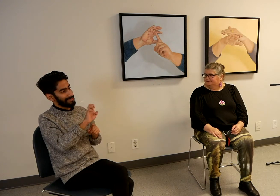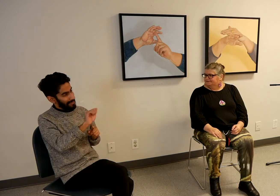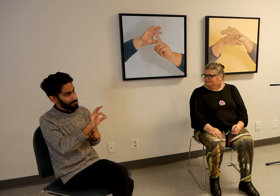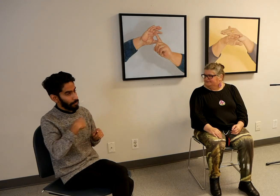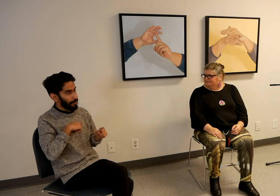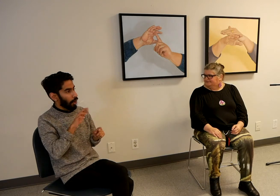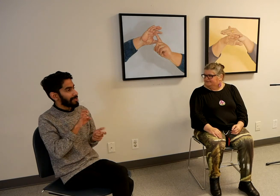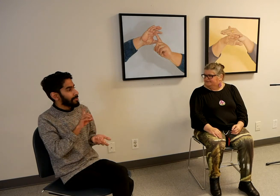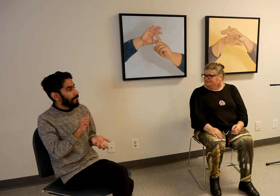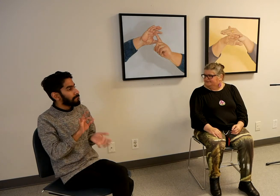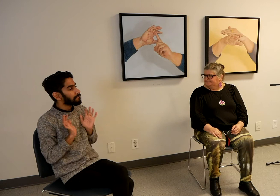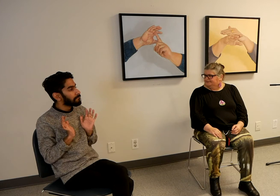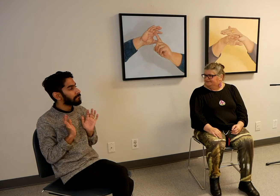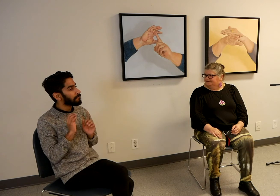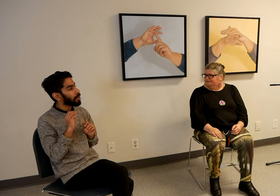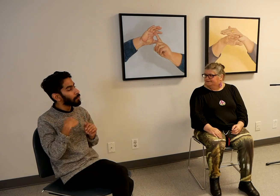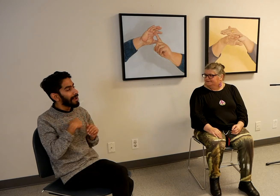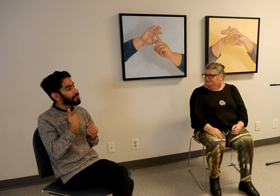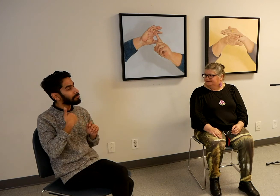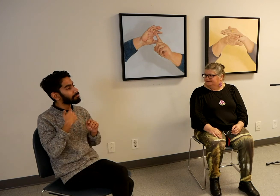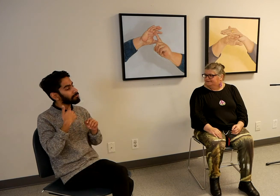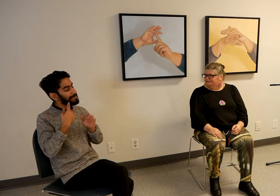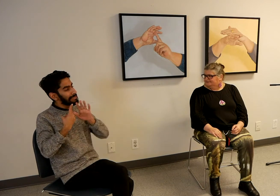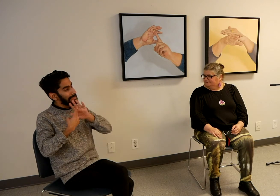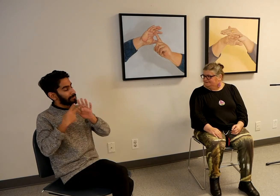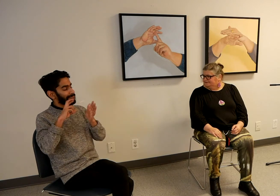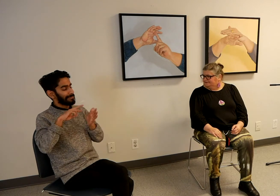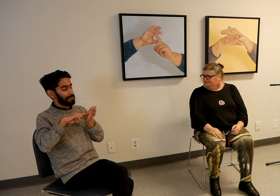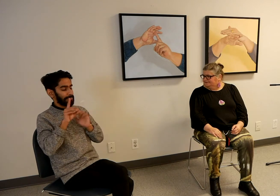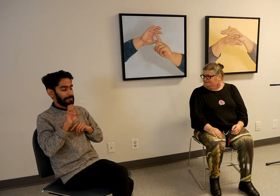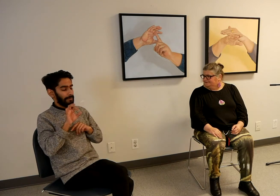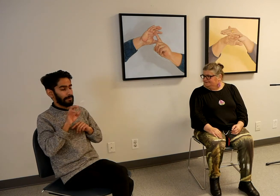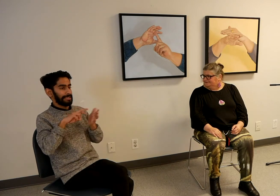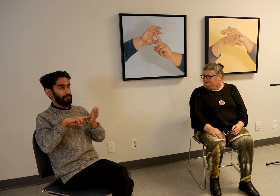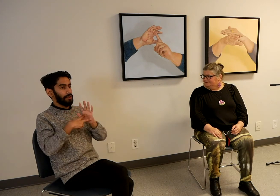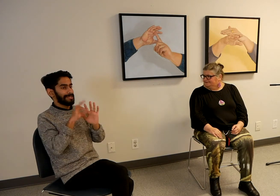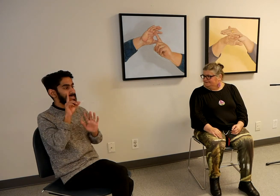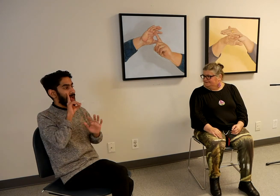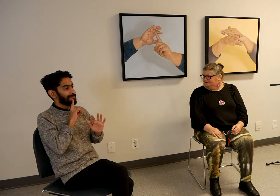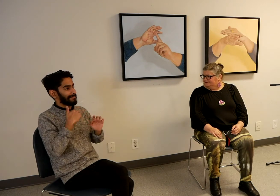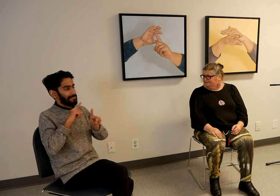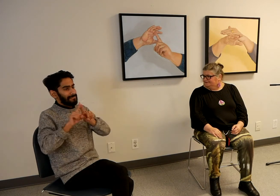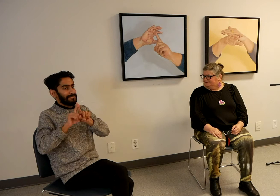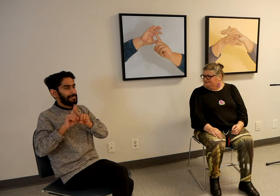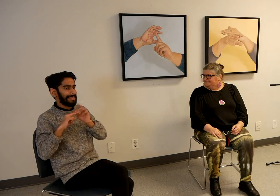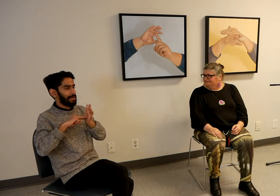approach and a more inclusive, um, just accepting that if you're deaf, you're deaf, there's no deaf enough.